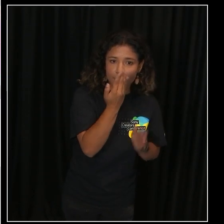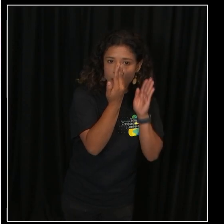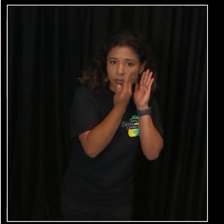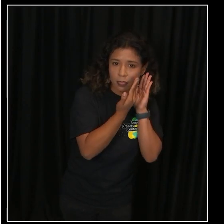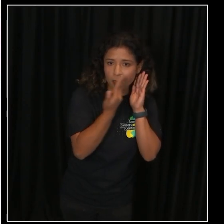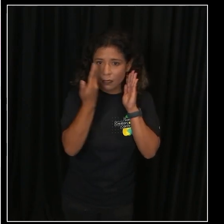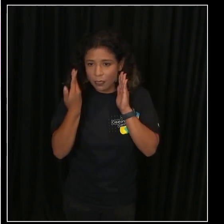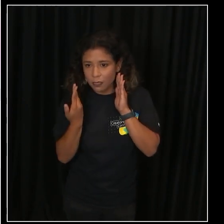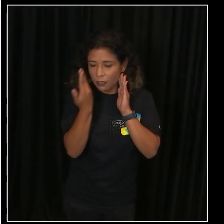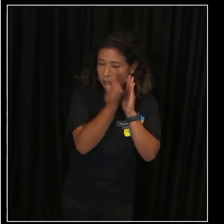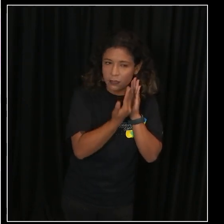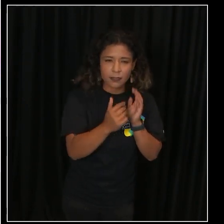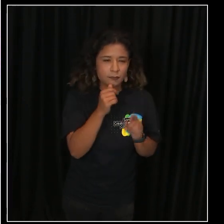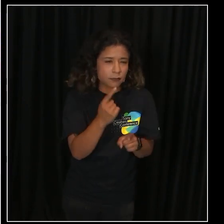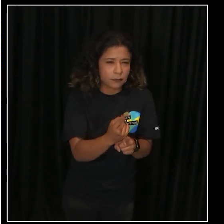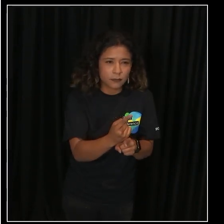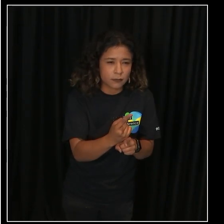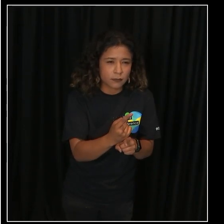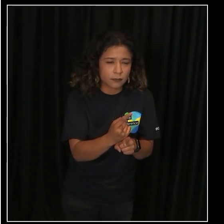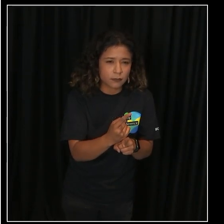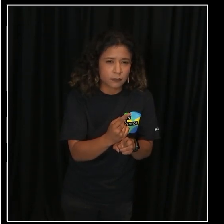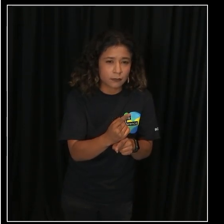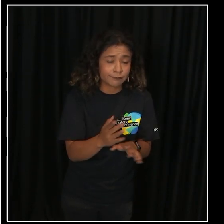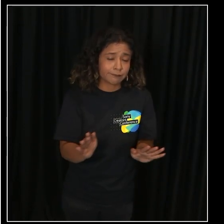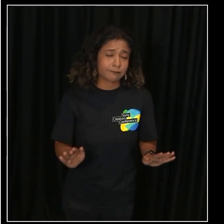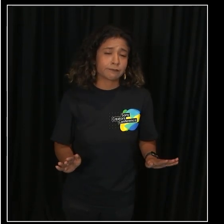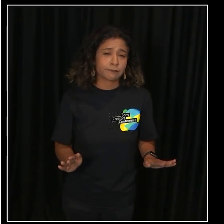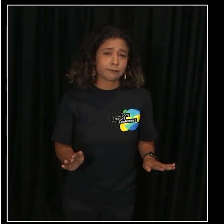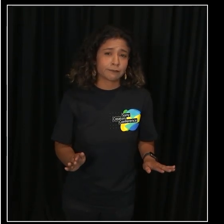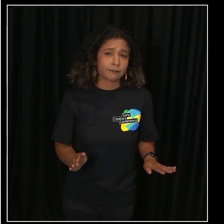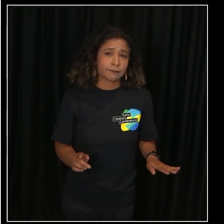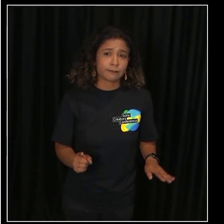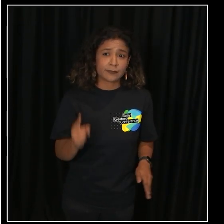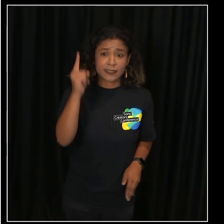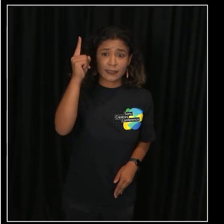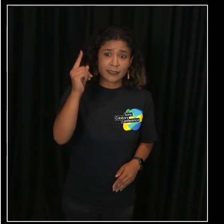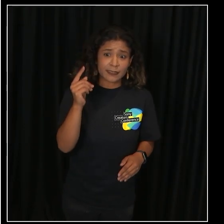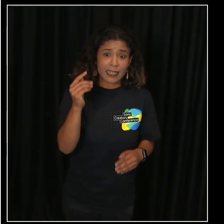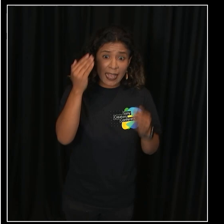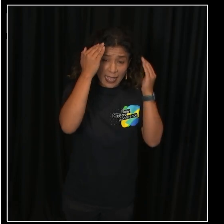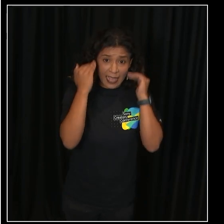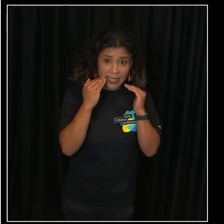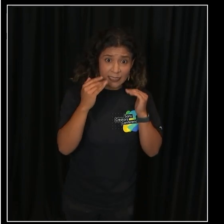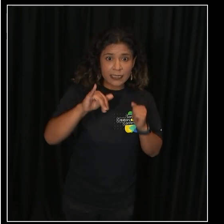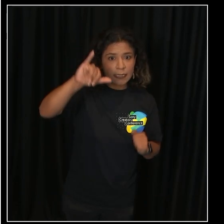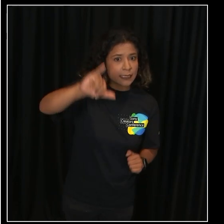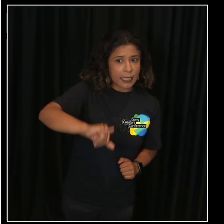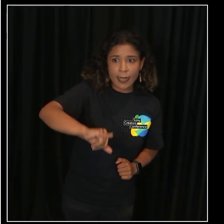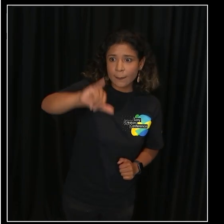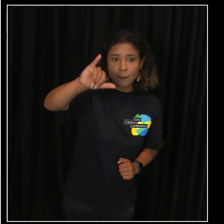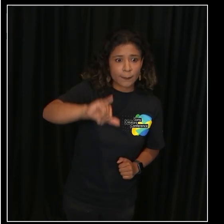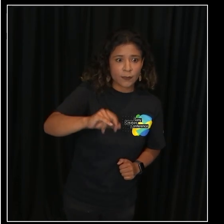But I guess maybe it goes without saying. But that head is the exact same scale as that head. So yeah, it's just going in and out of it.